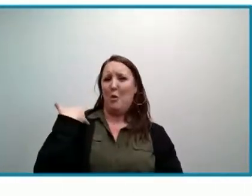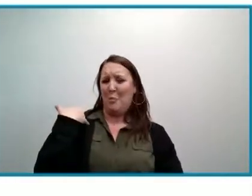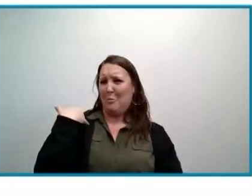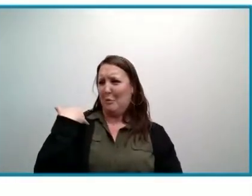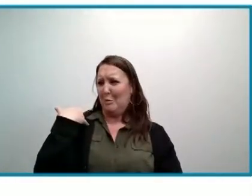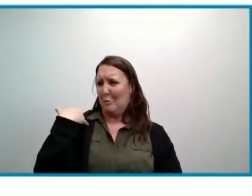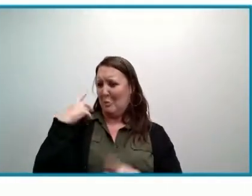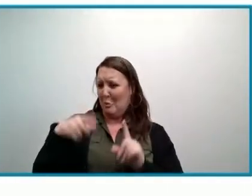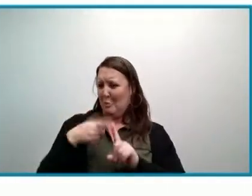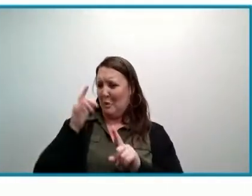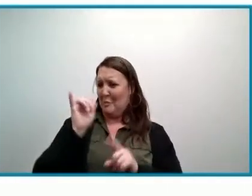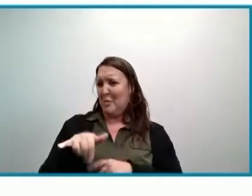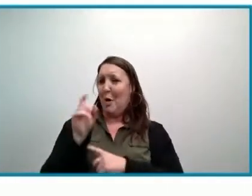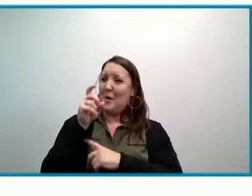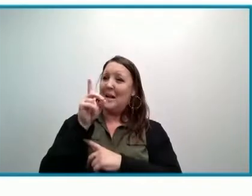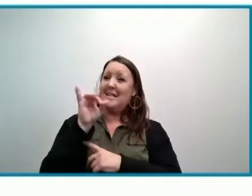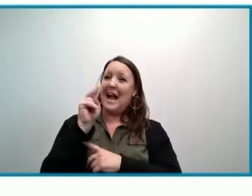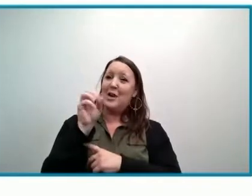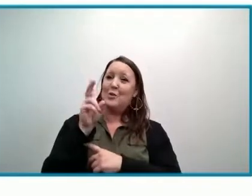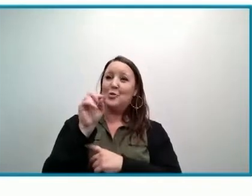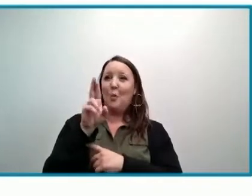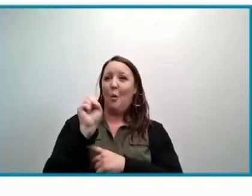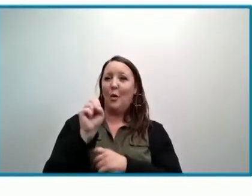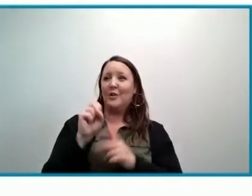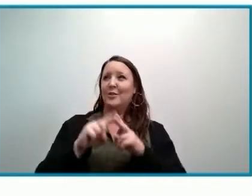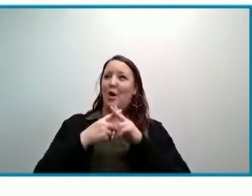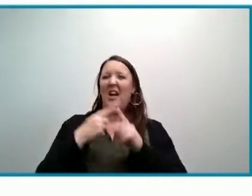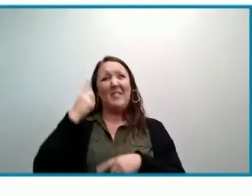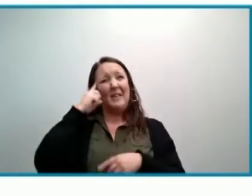I don't know. It was, it was like maybe like seven years ago, I would say,